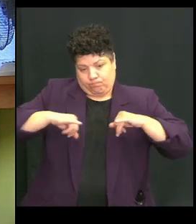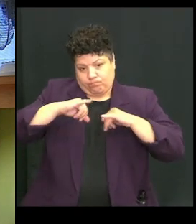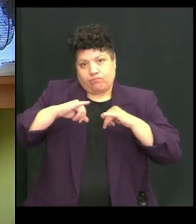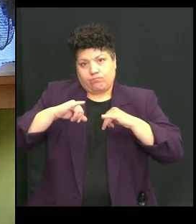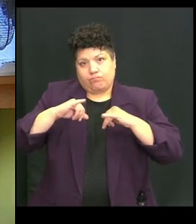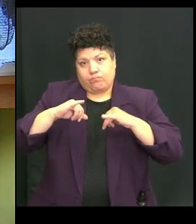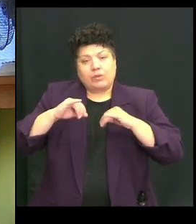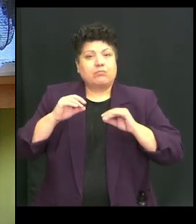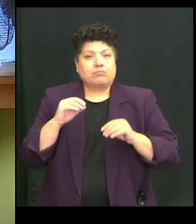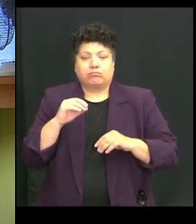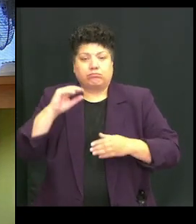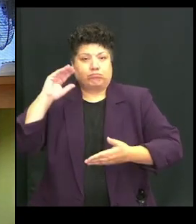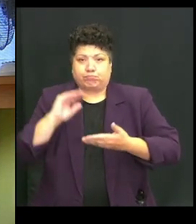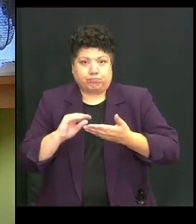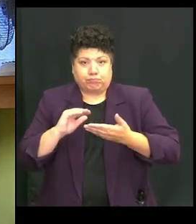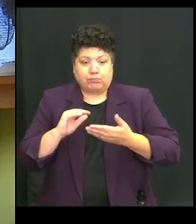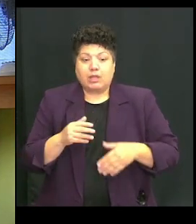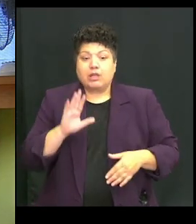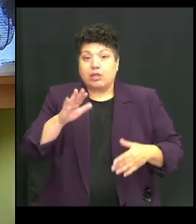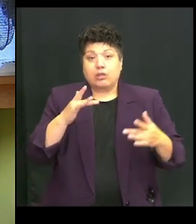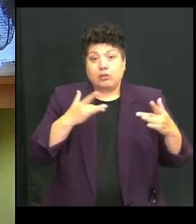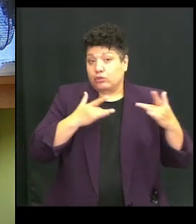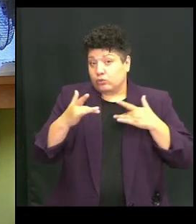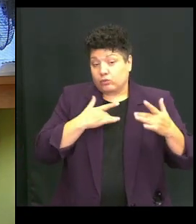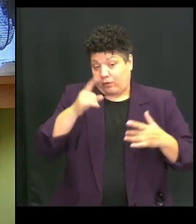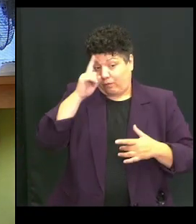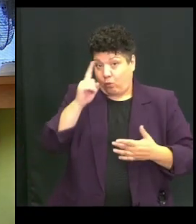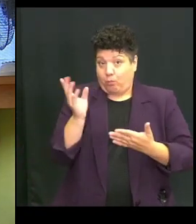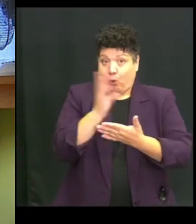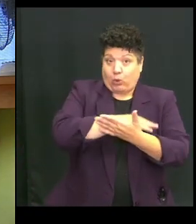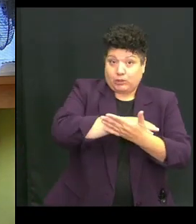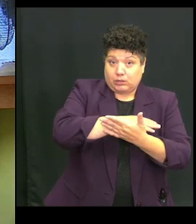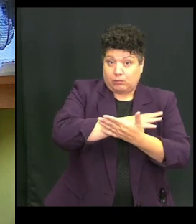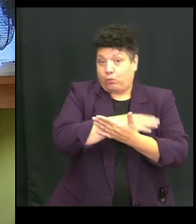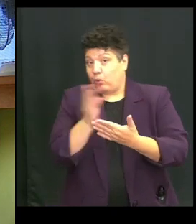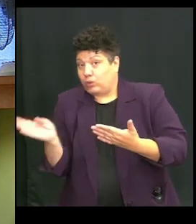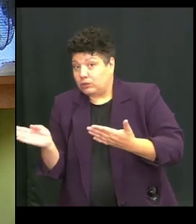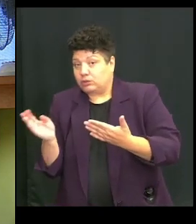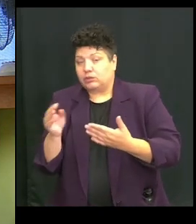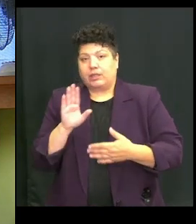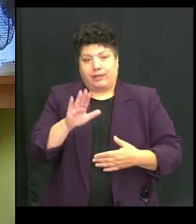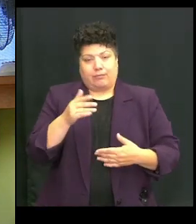the biggest concern raised about polarization is it's toxicity for democracy itself.